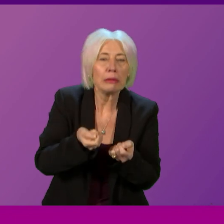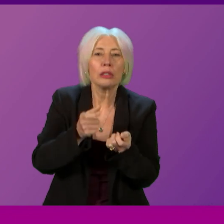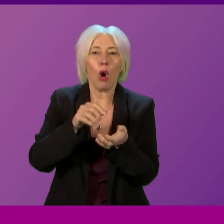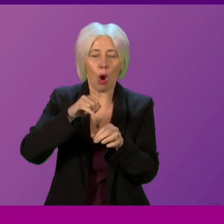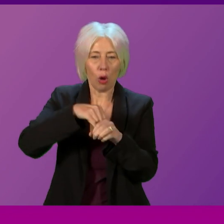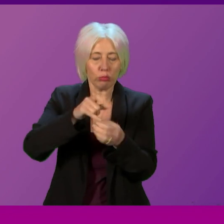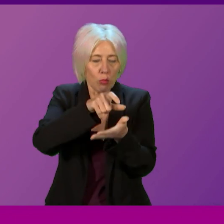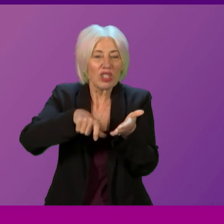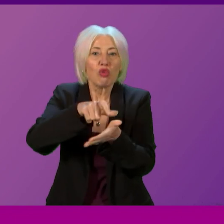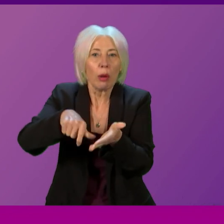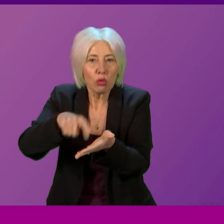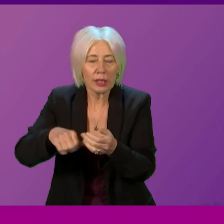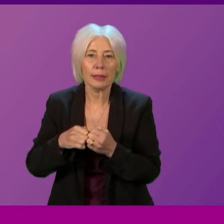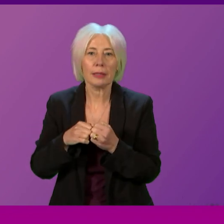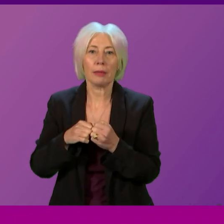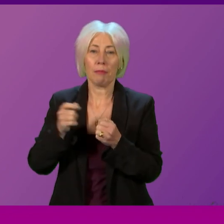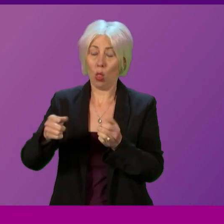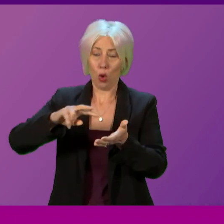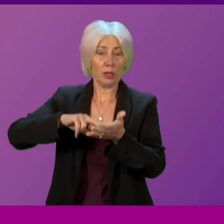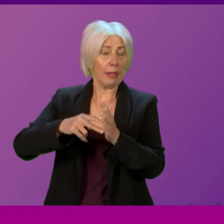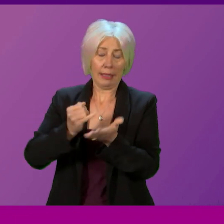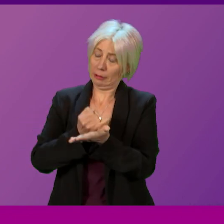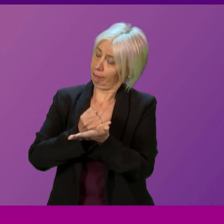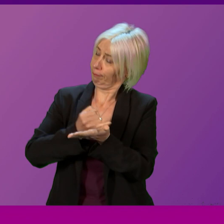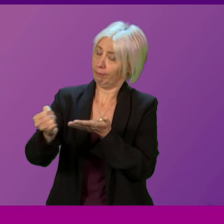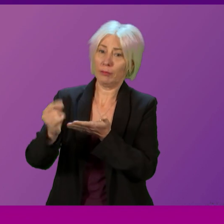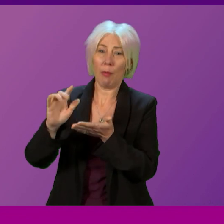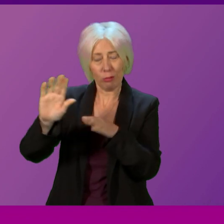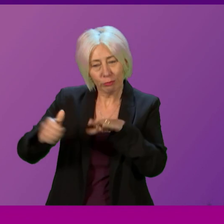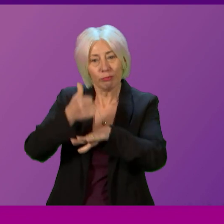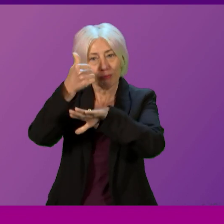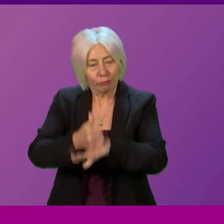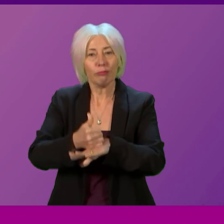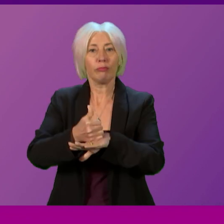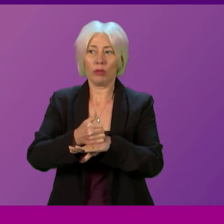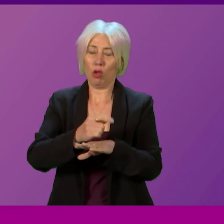Those plans are completely against the founding principles of our NHS.